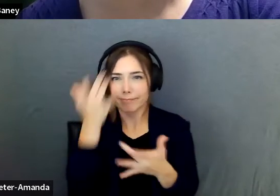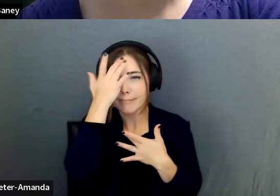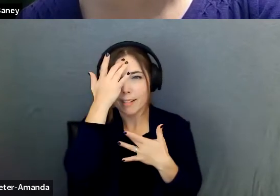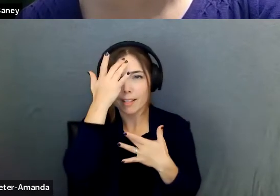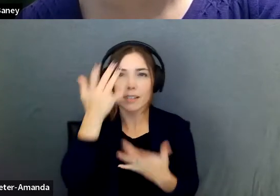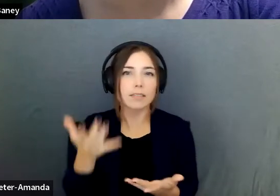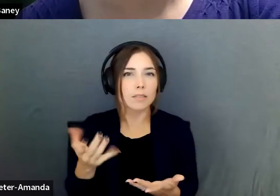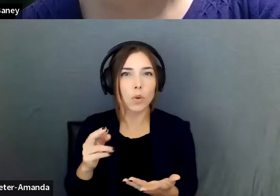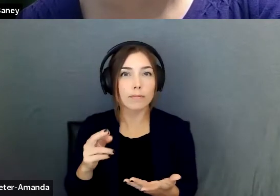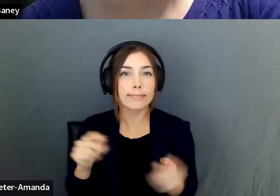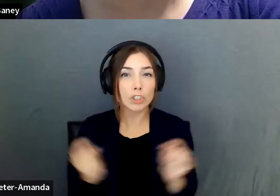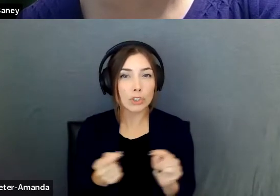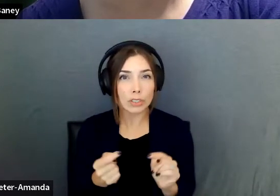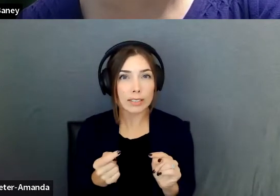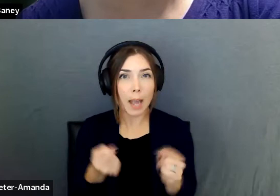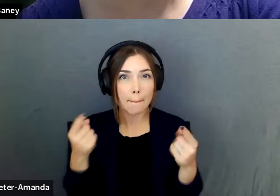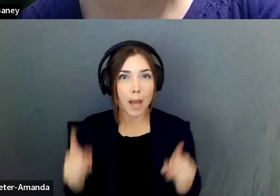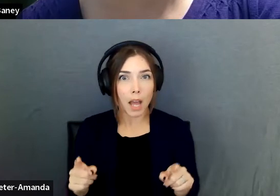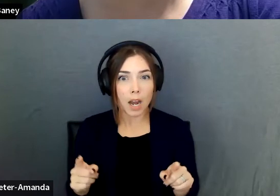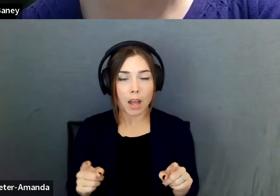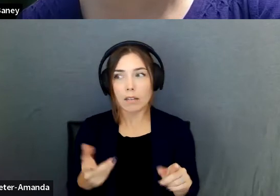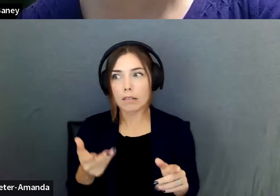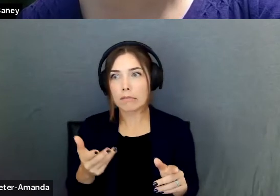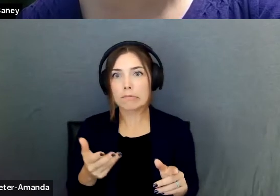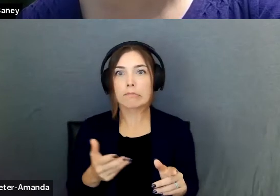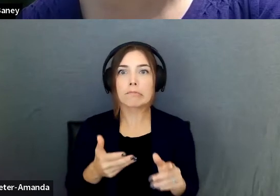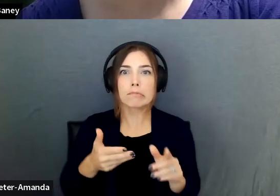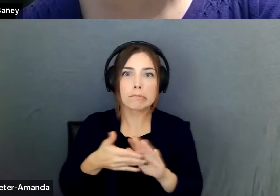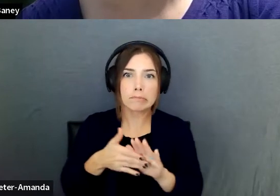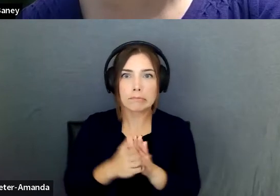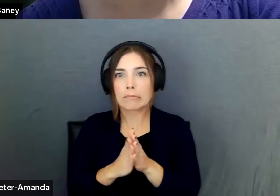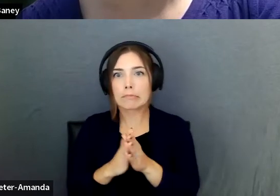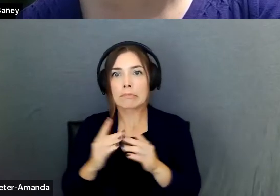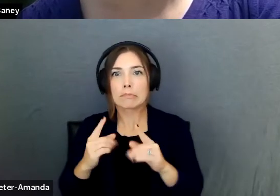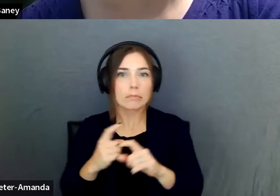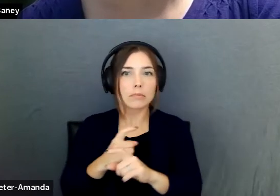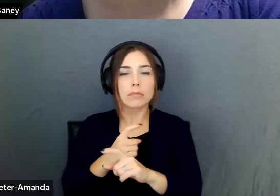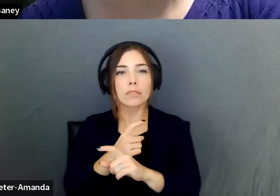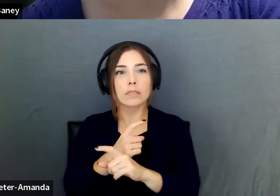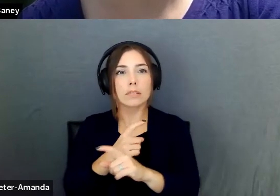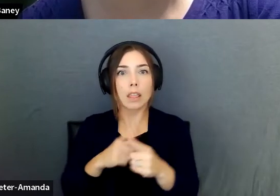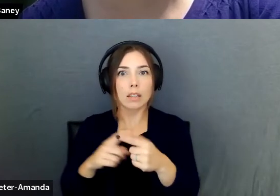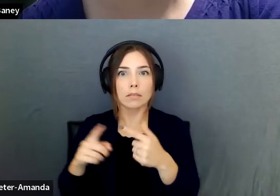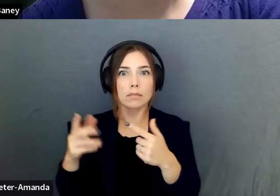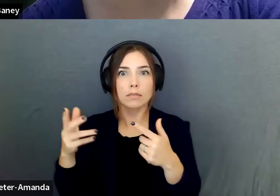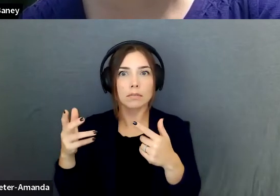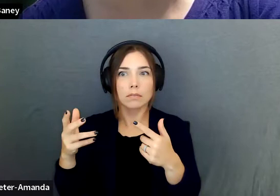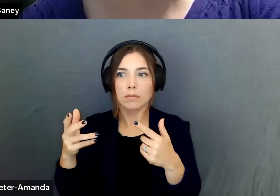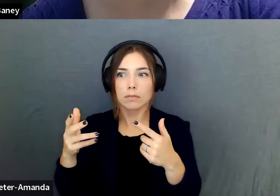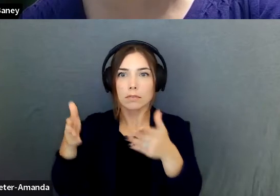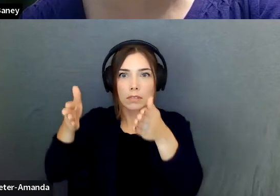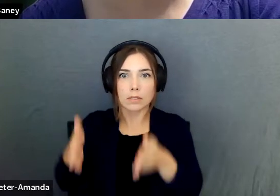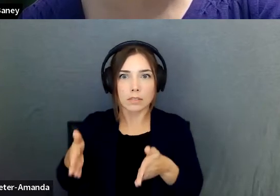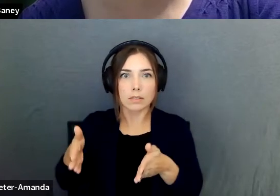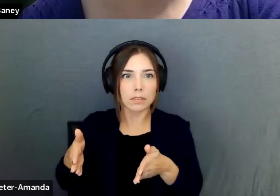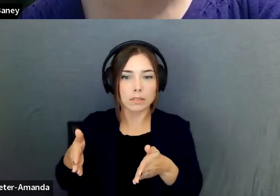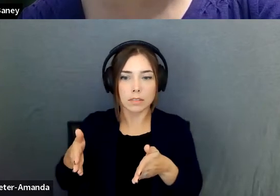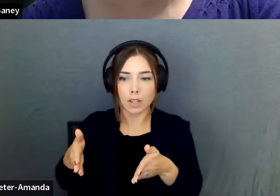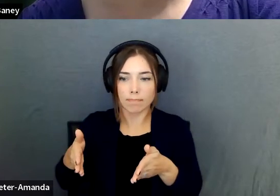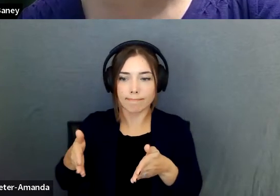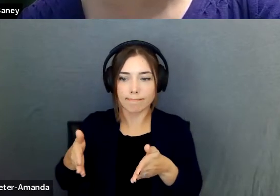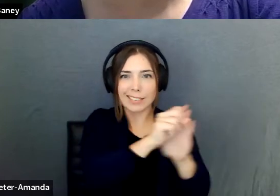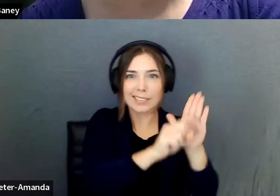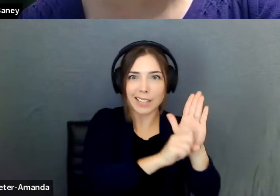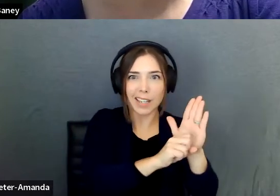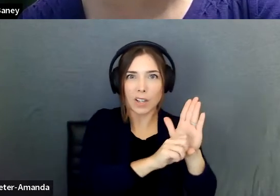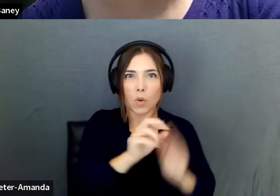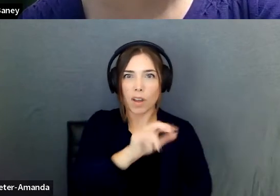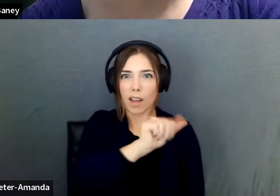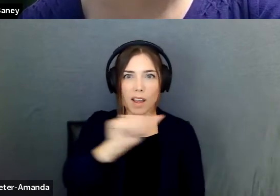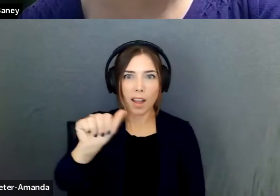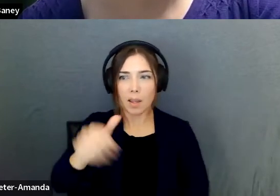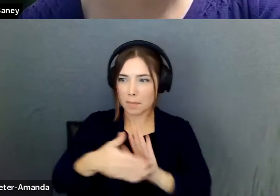Next thing you know they have some complications and before they know it, and a state AAA so